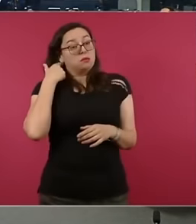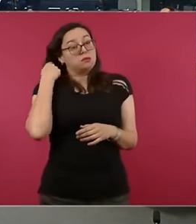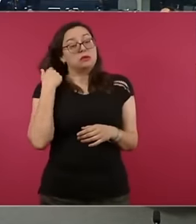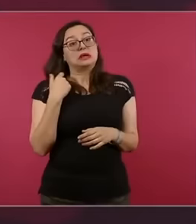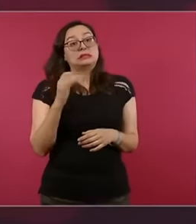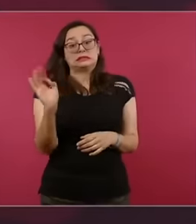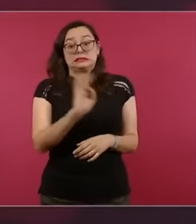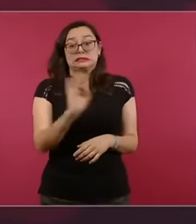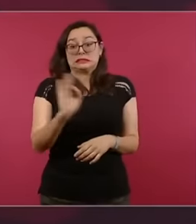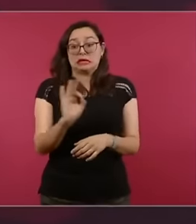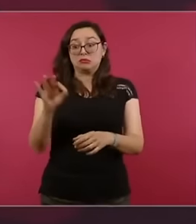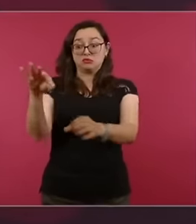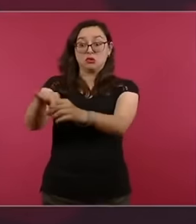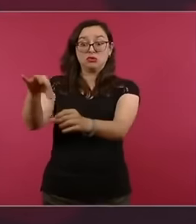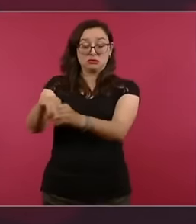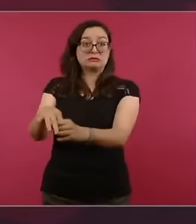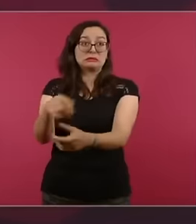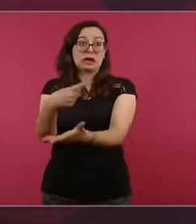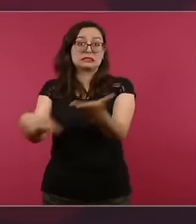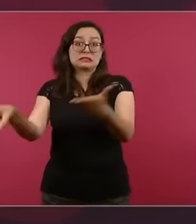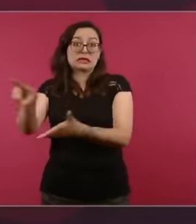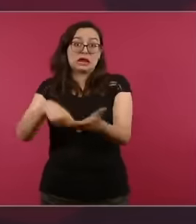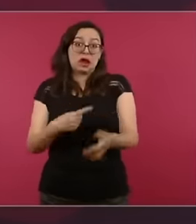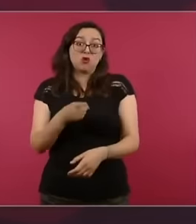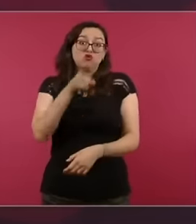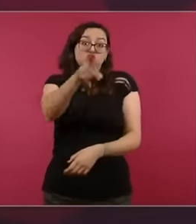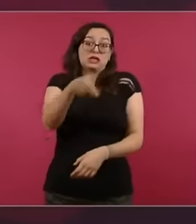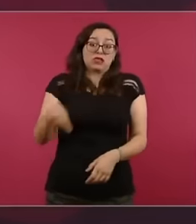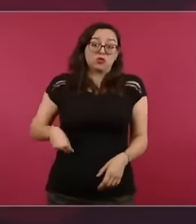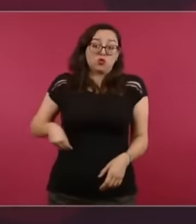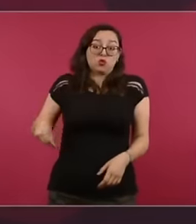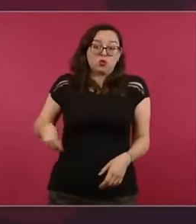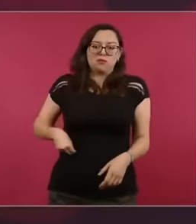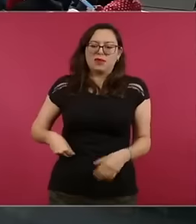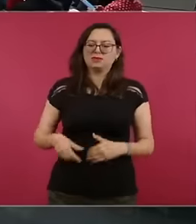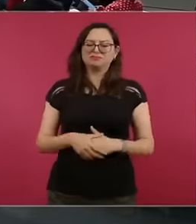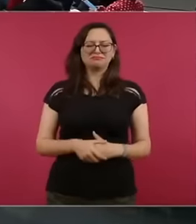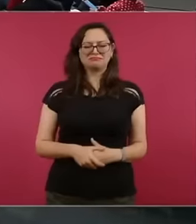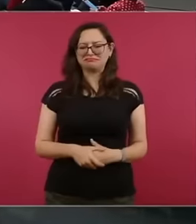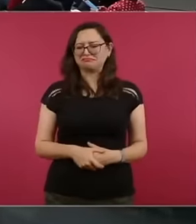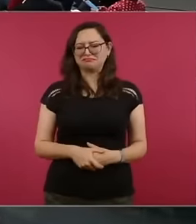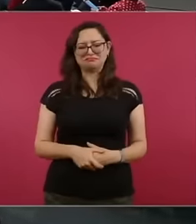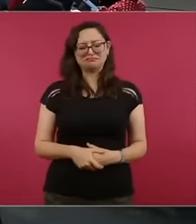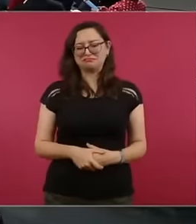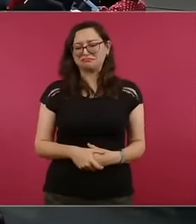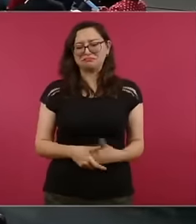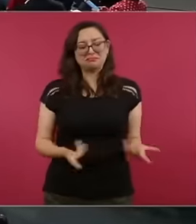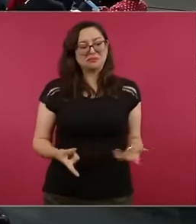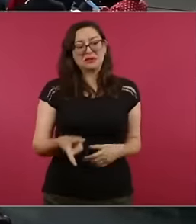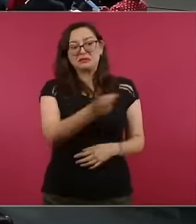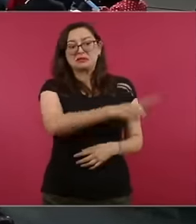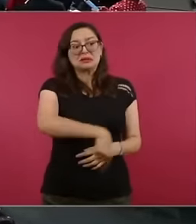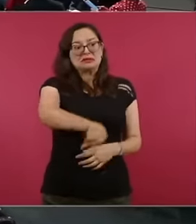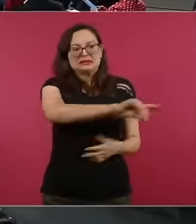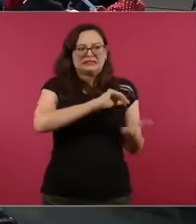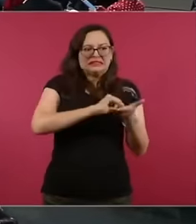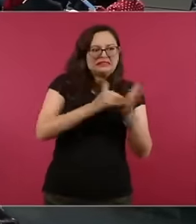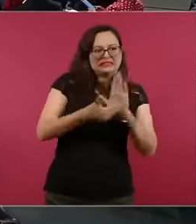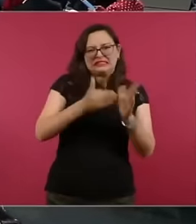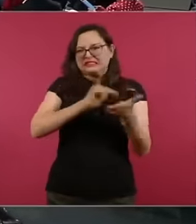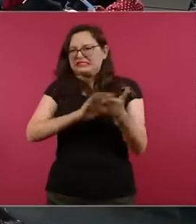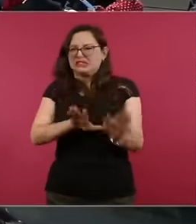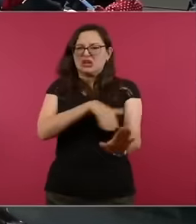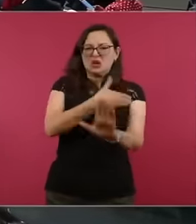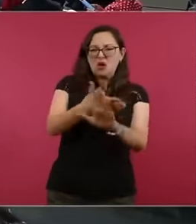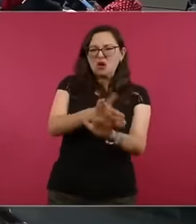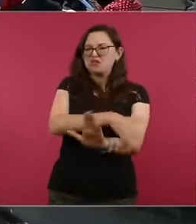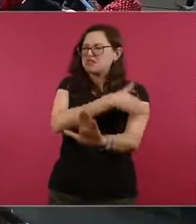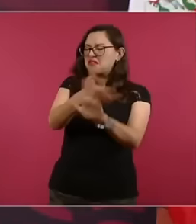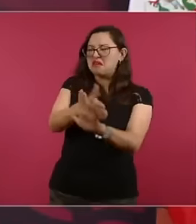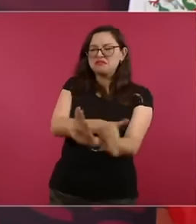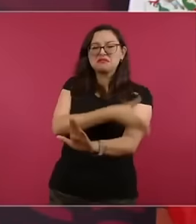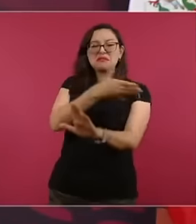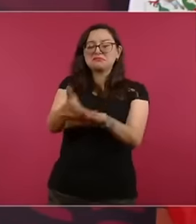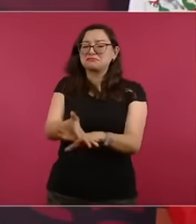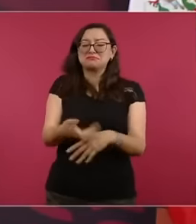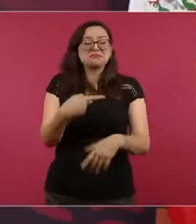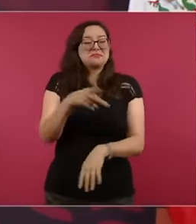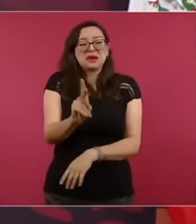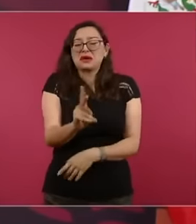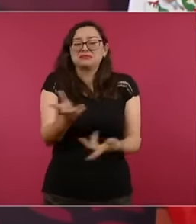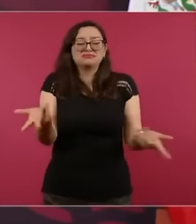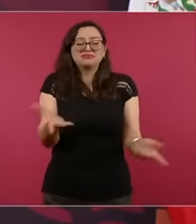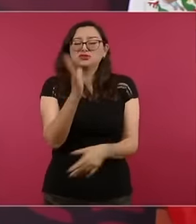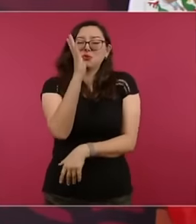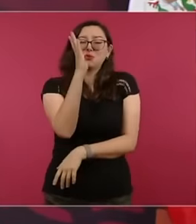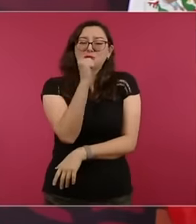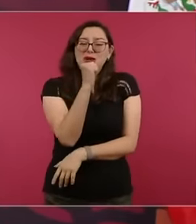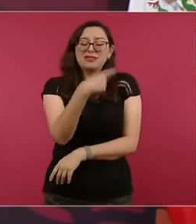be constantly affected. They have been affecting the movement and they have not been able to. And why have they not been able to